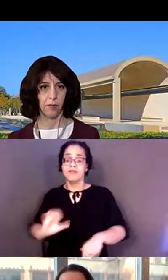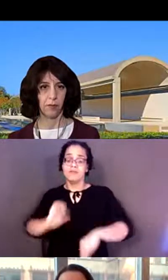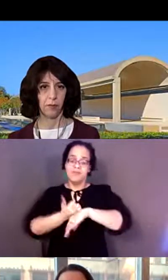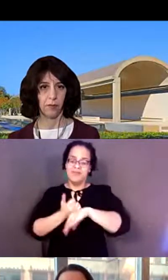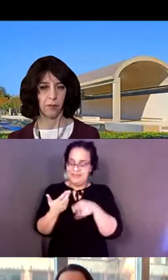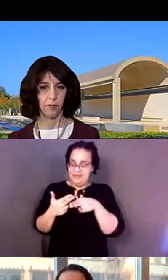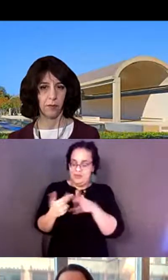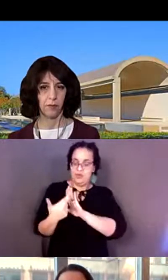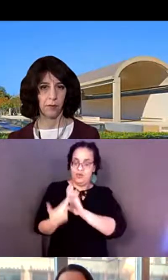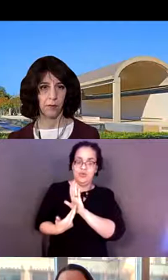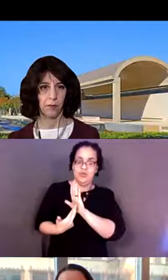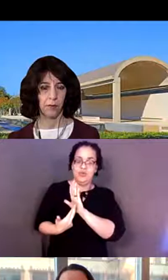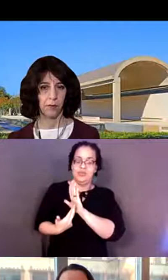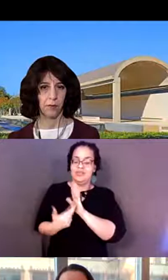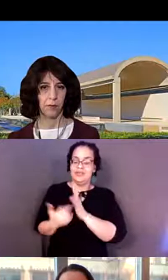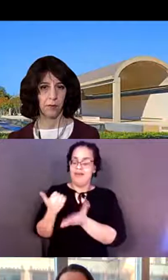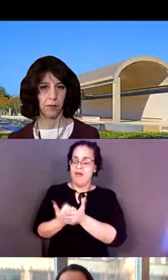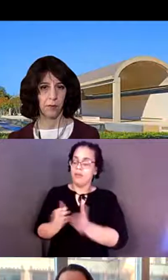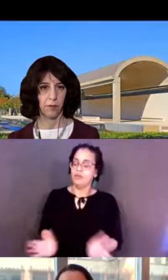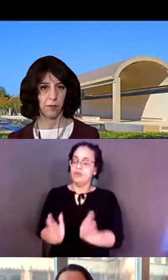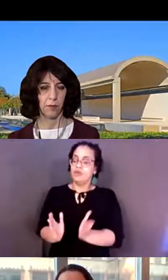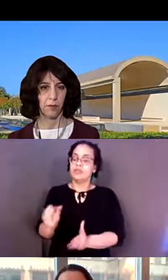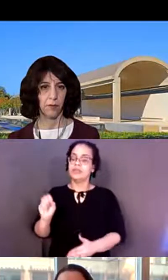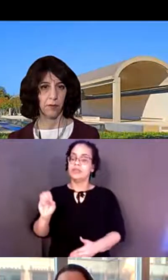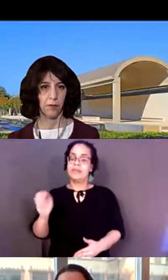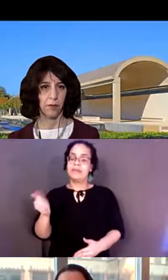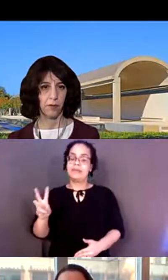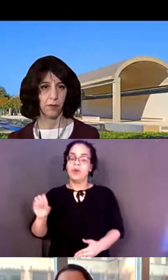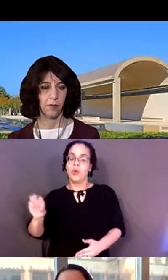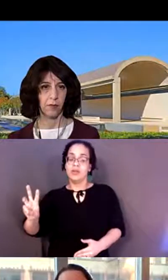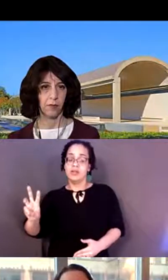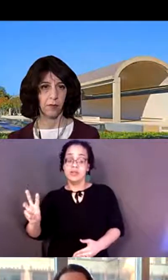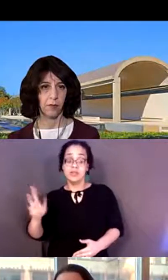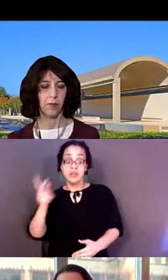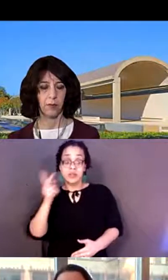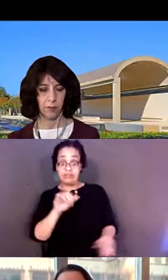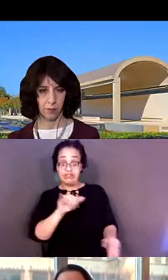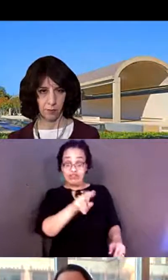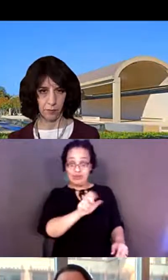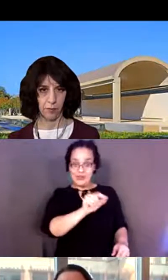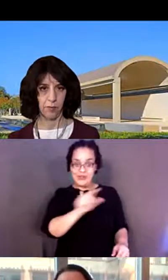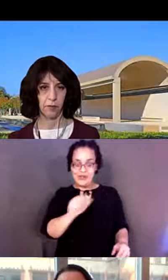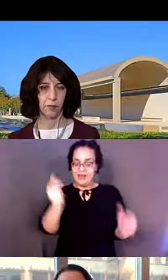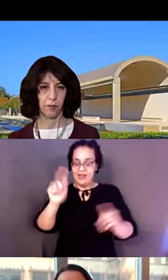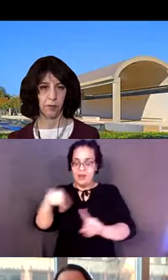um and so you can see how quickly this happened. There was a bill introduced in June, the next month there are temporary